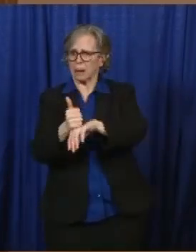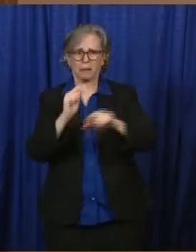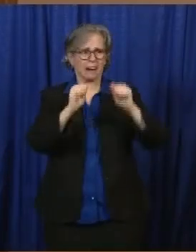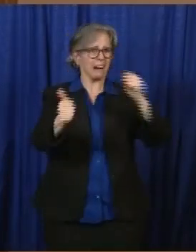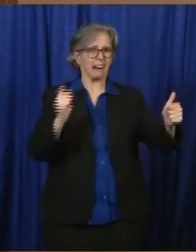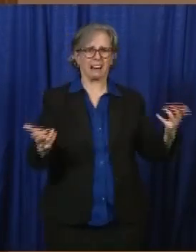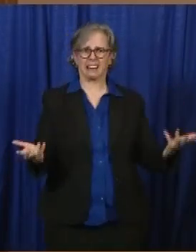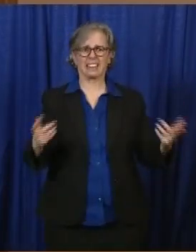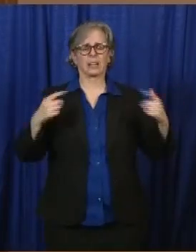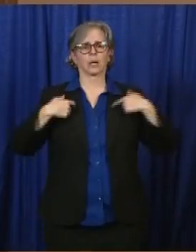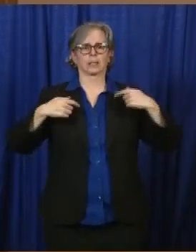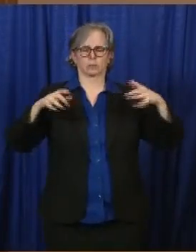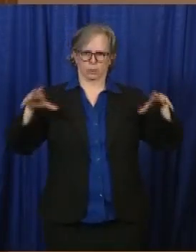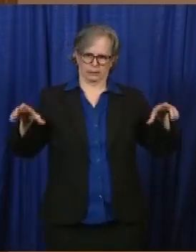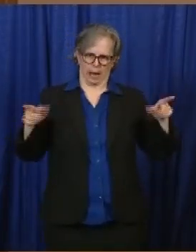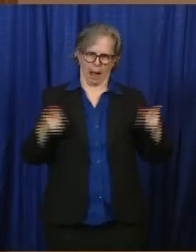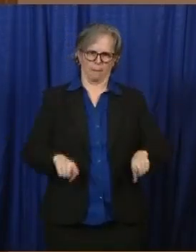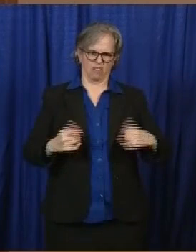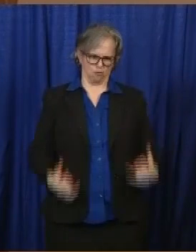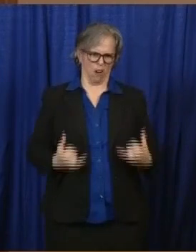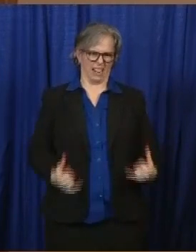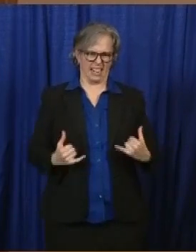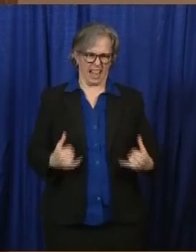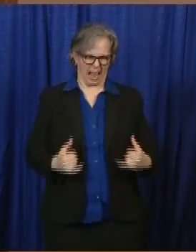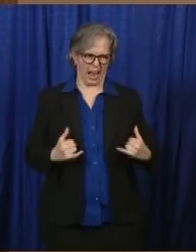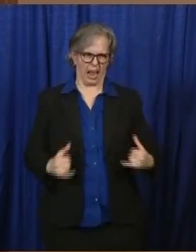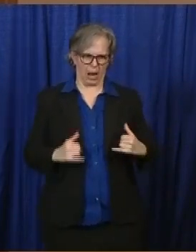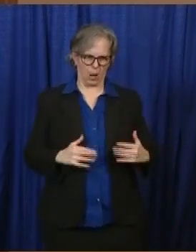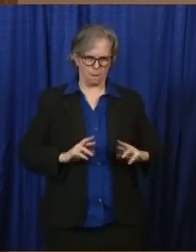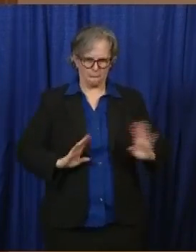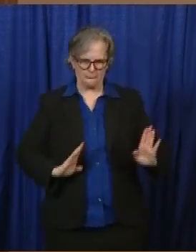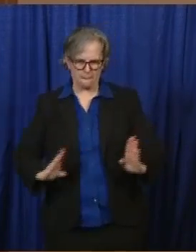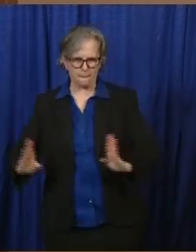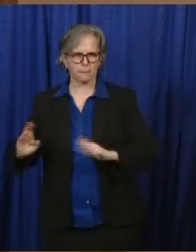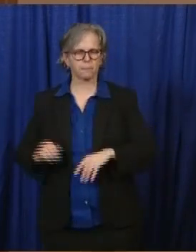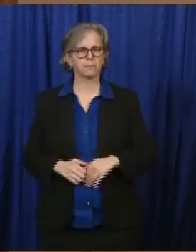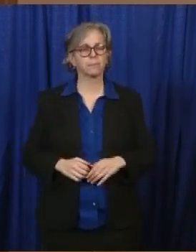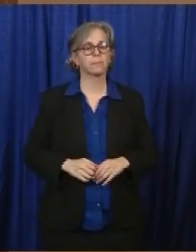EQUIPMENT AND ALL OF THE INCREASED STAFF AND OF COURSE THE LOCATIONS.